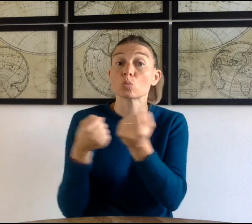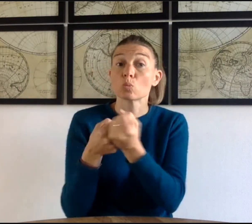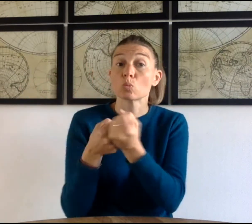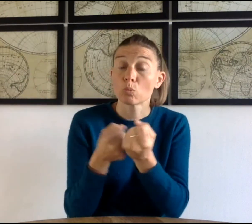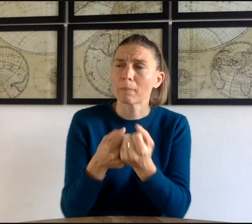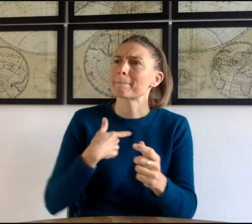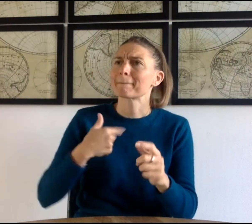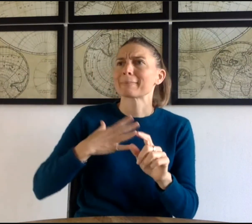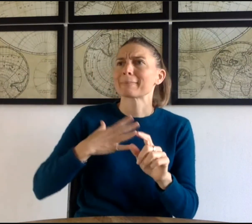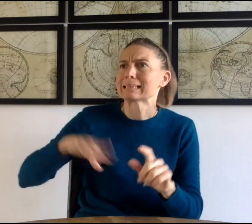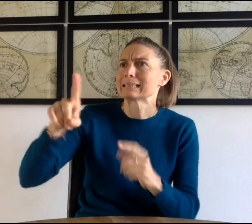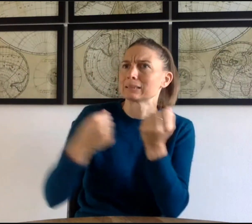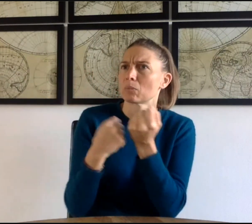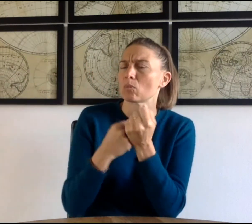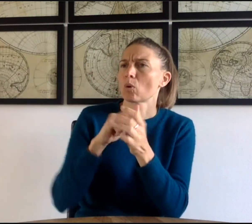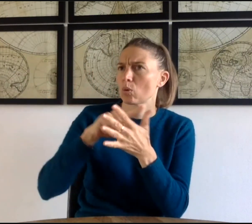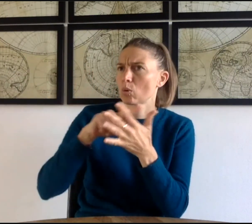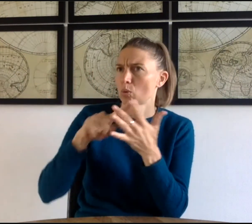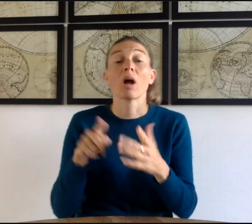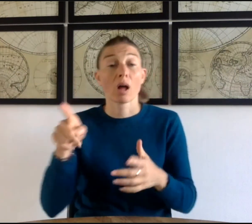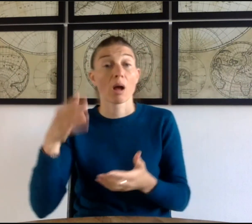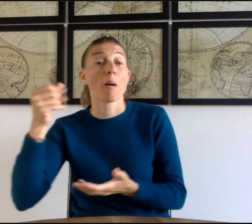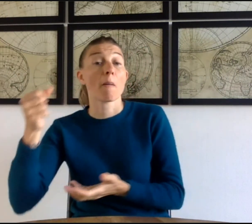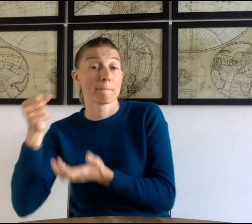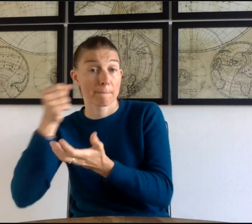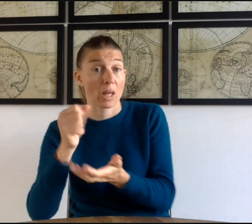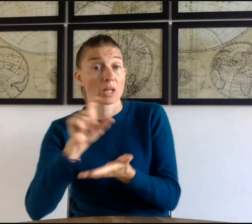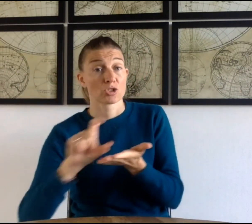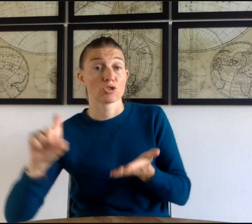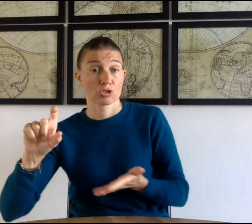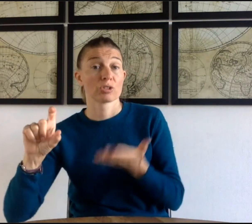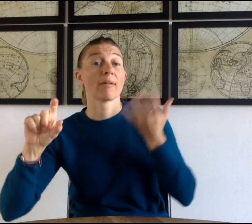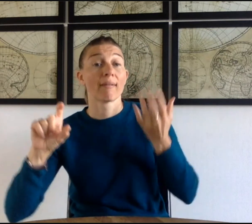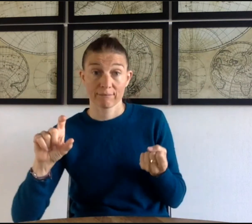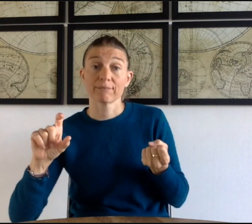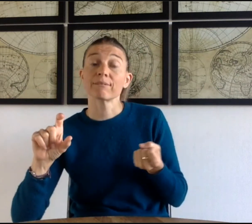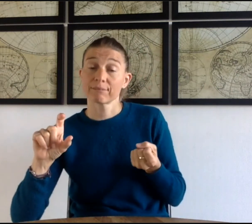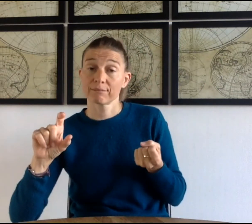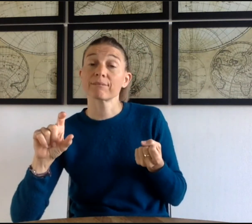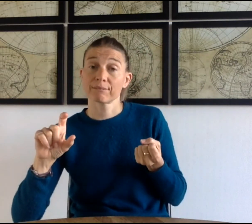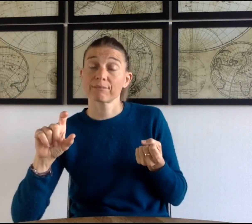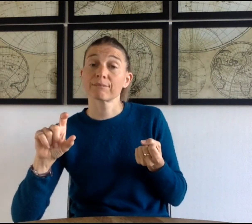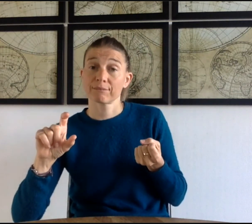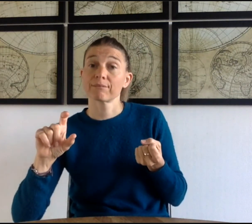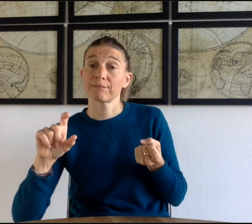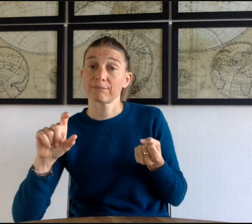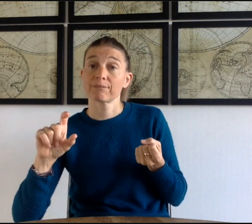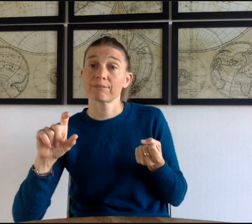so this is part of the budget where organizations applying